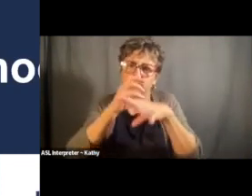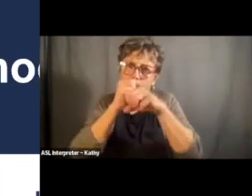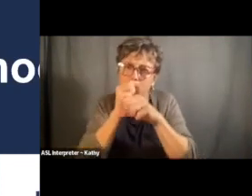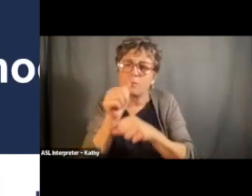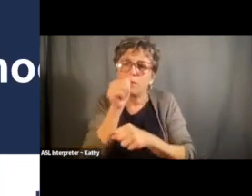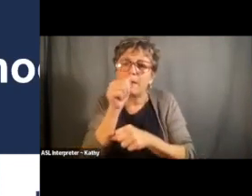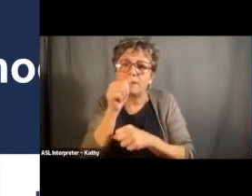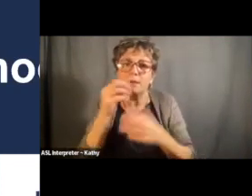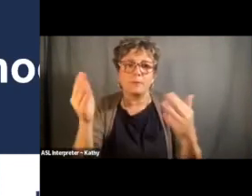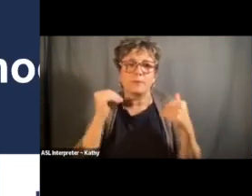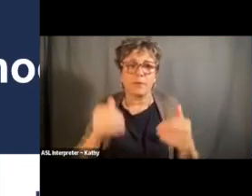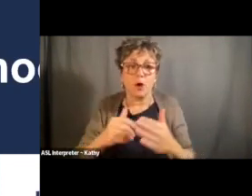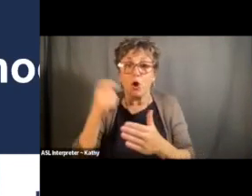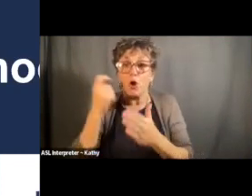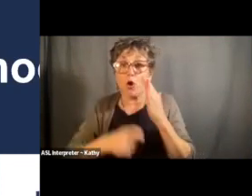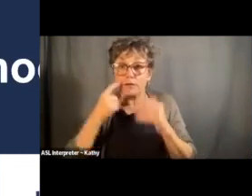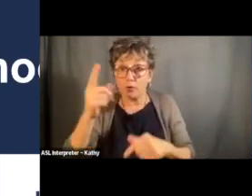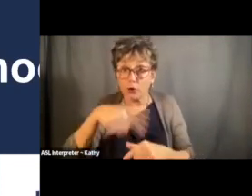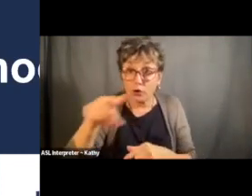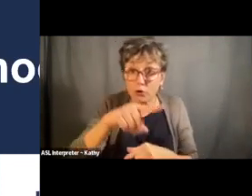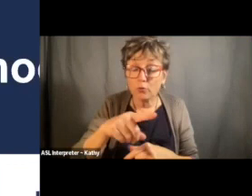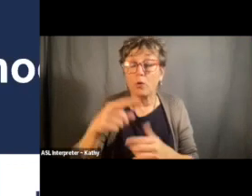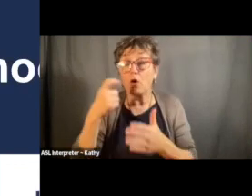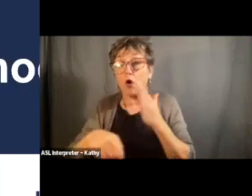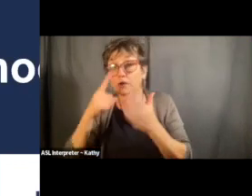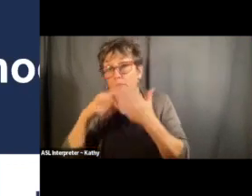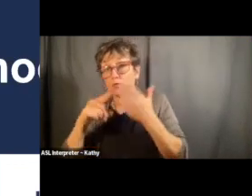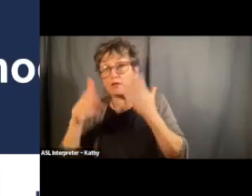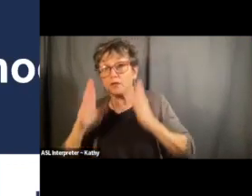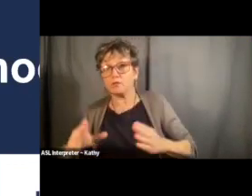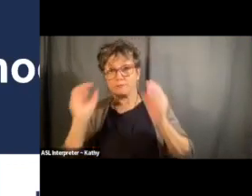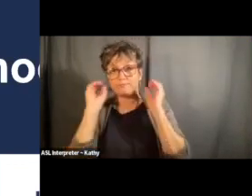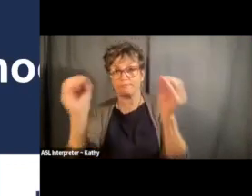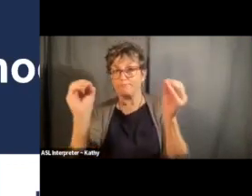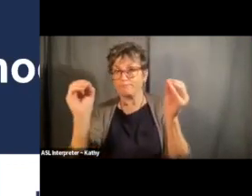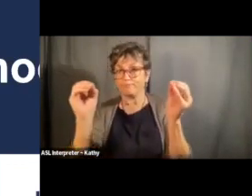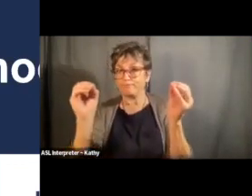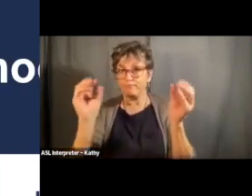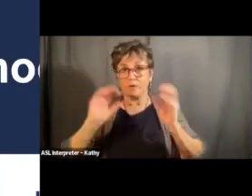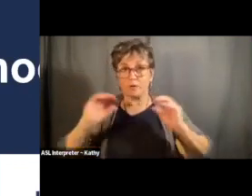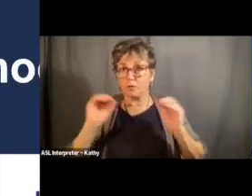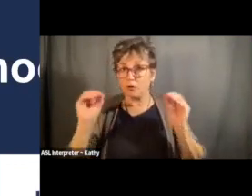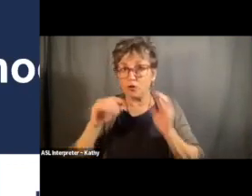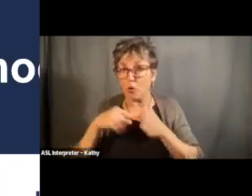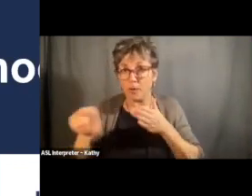to researchers. So all researchers - from academic researchers to industry - who are pharmaceutical